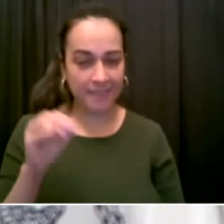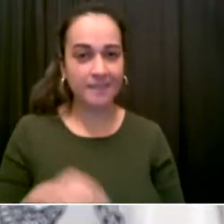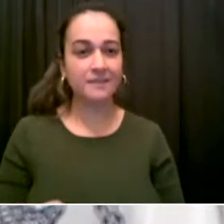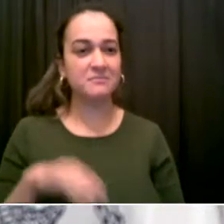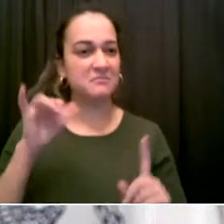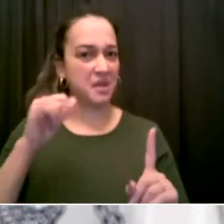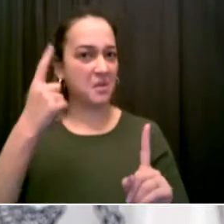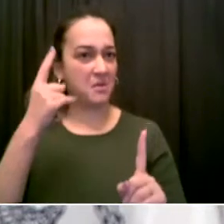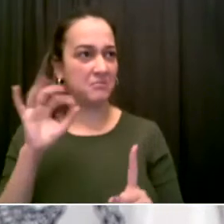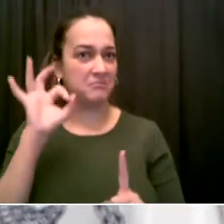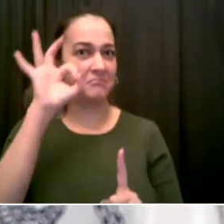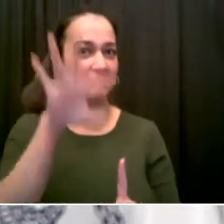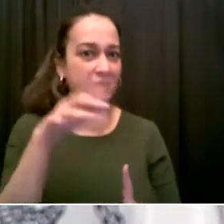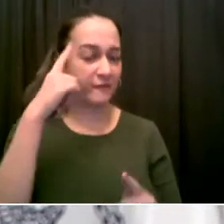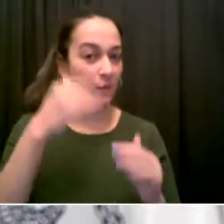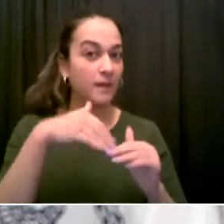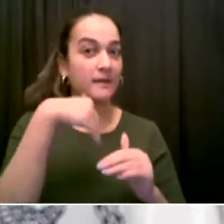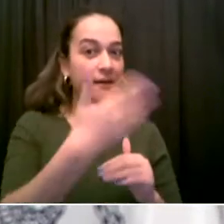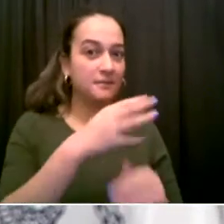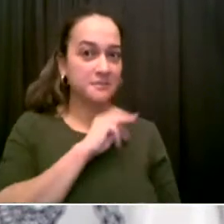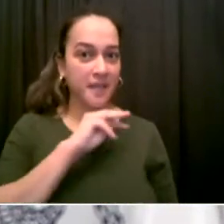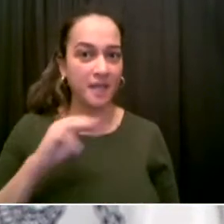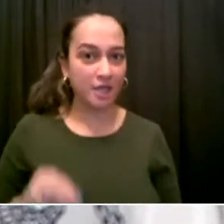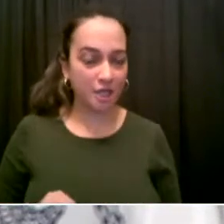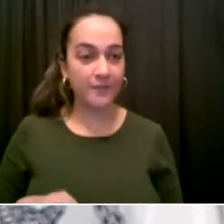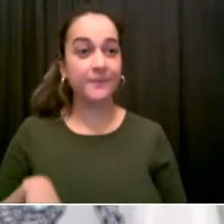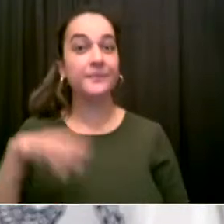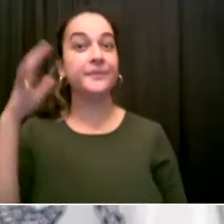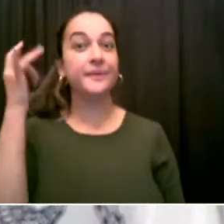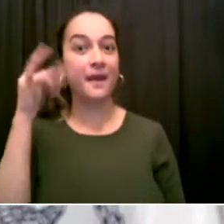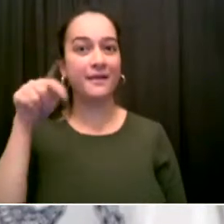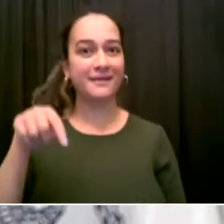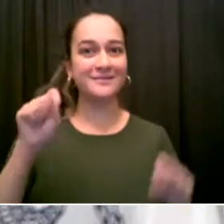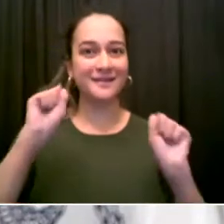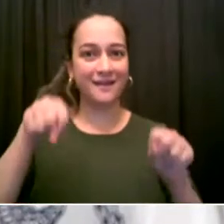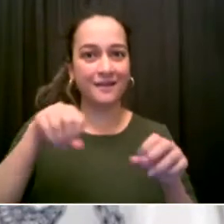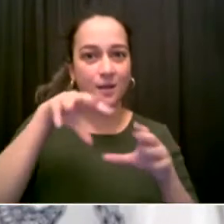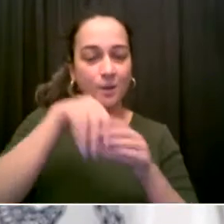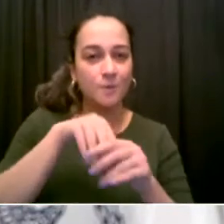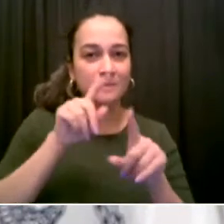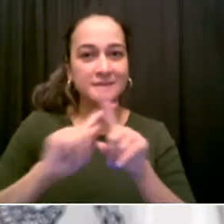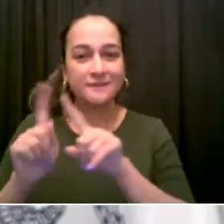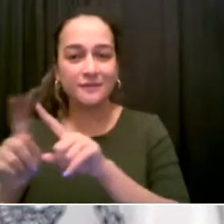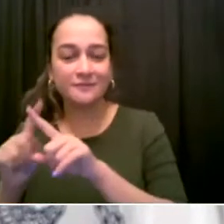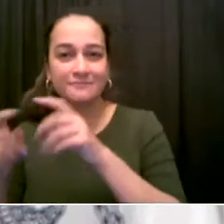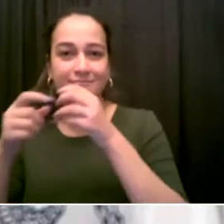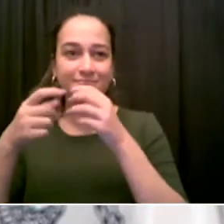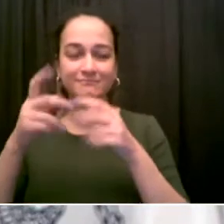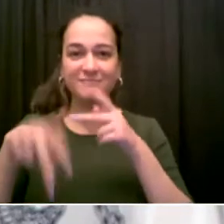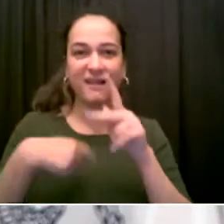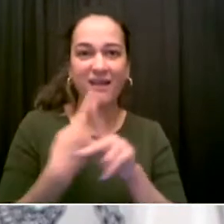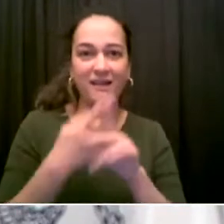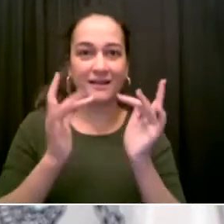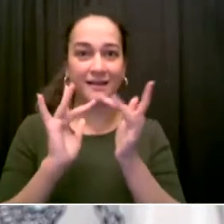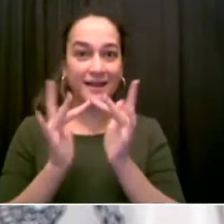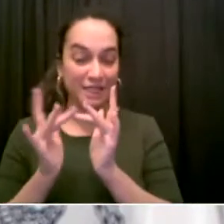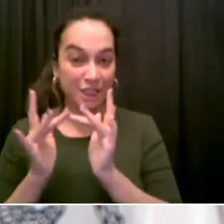A CORPORATION TASKED WITH THE UTILITY CORRIDOR